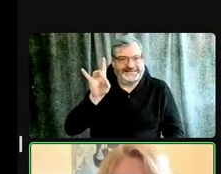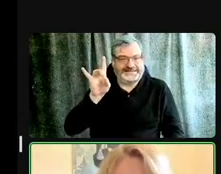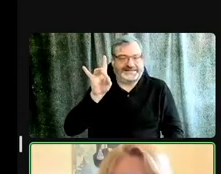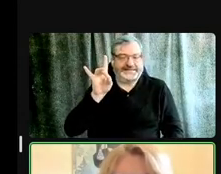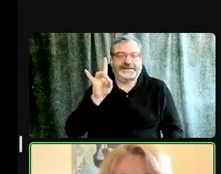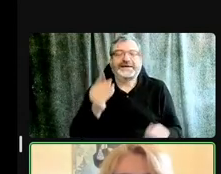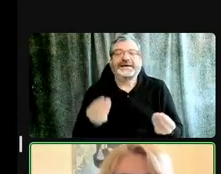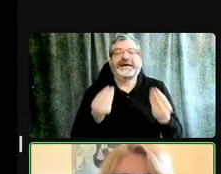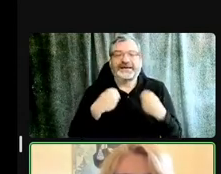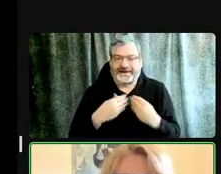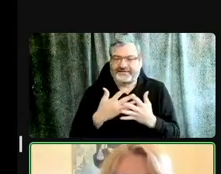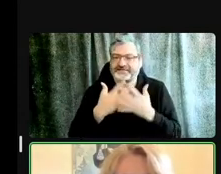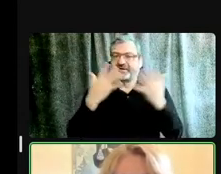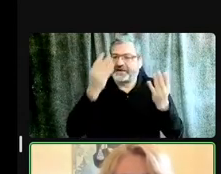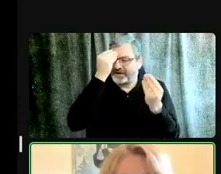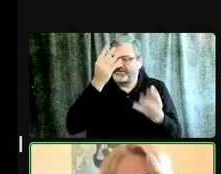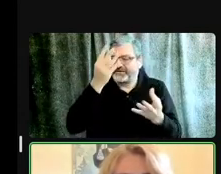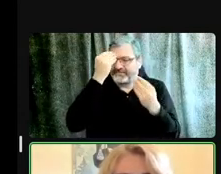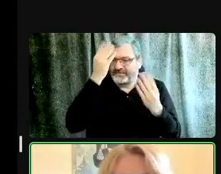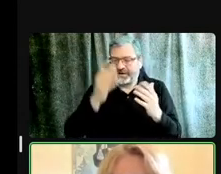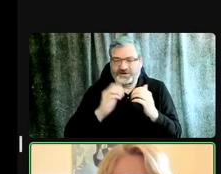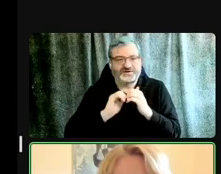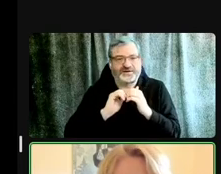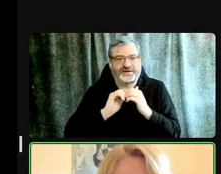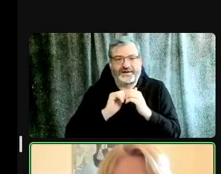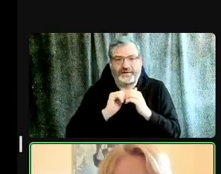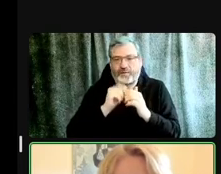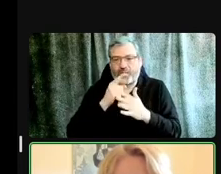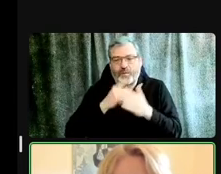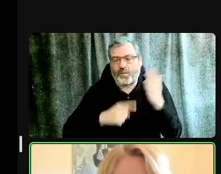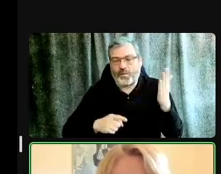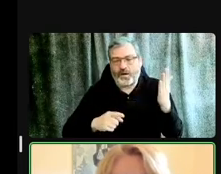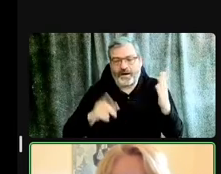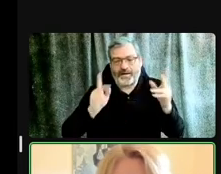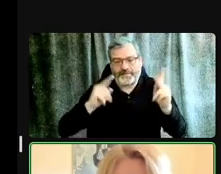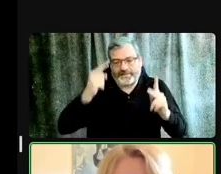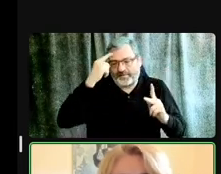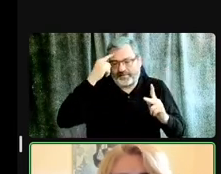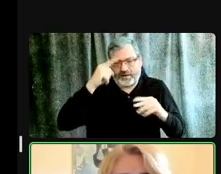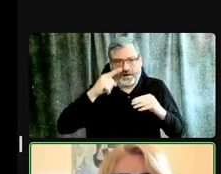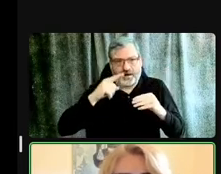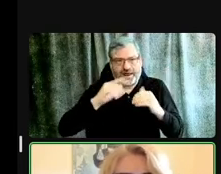into what people felt about the healing capacity of museums and art viewing